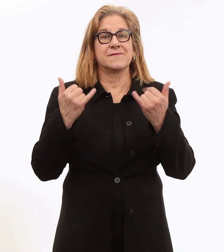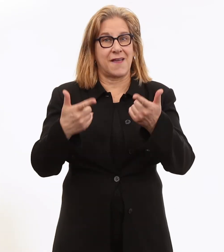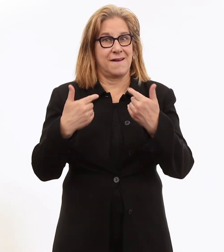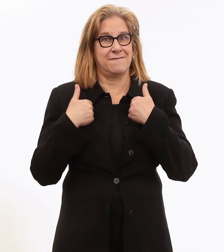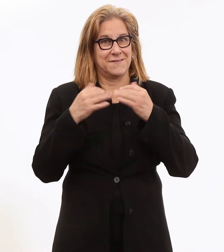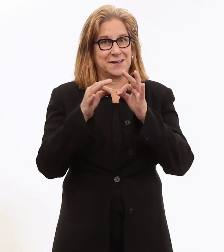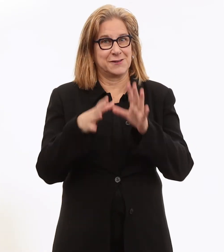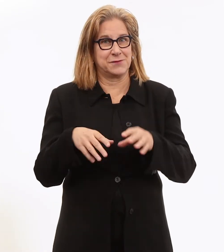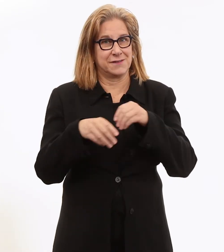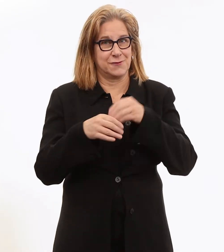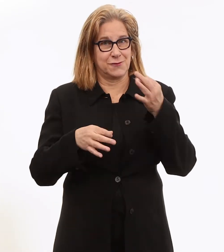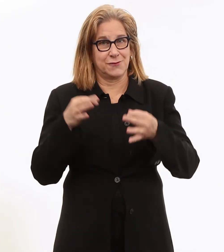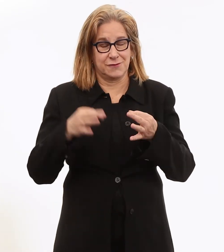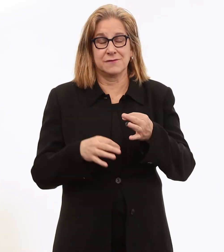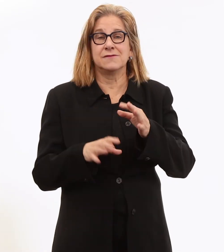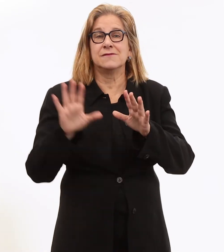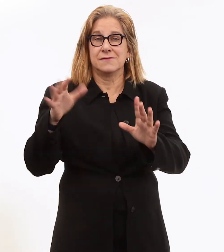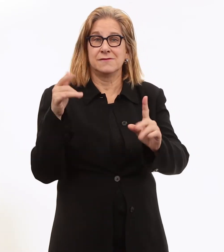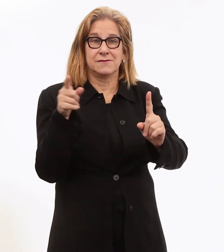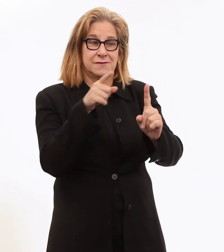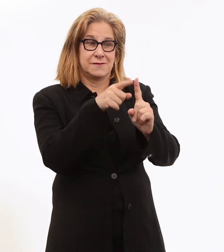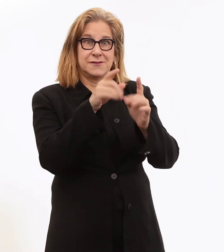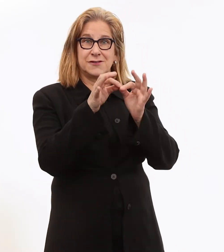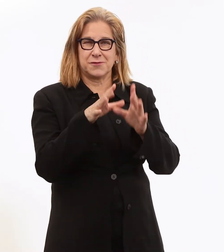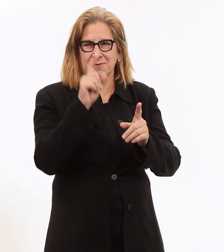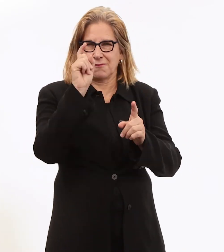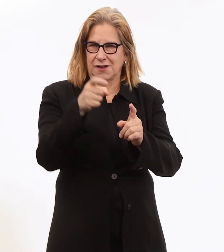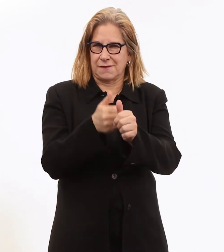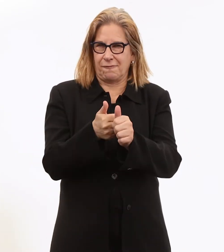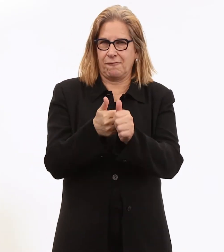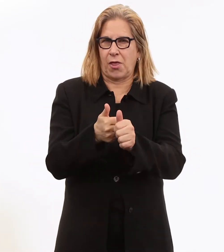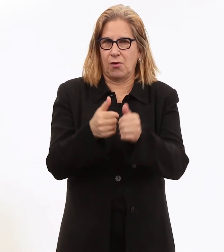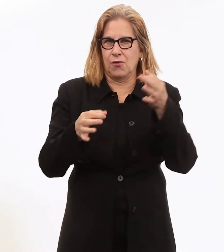Interpreters must follow court rules which require them to remain neutral.